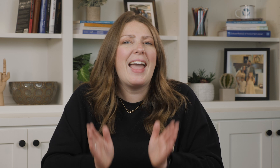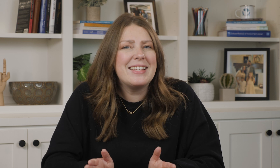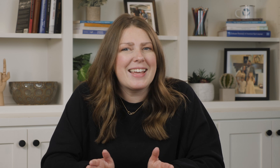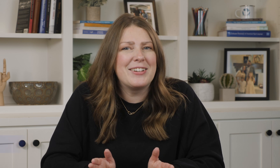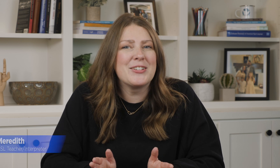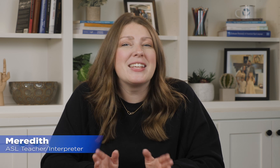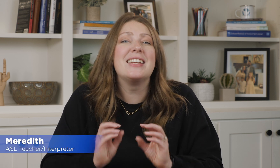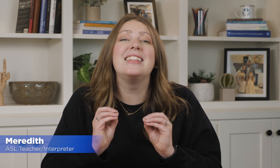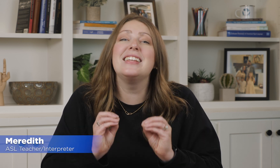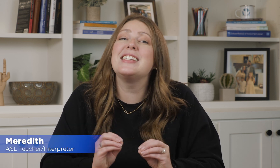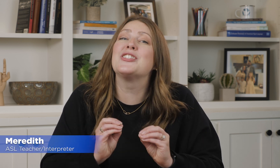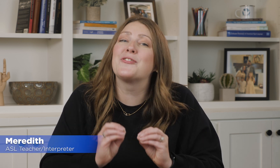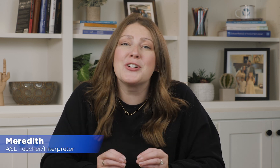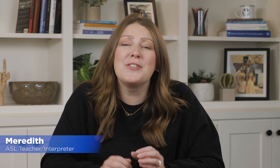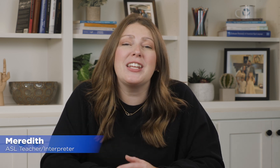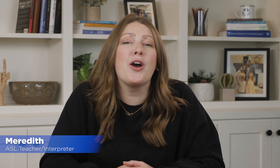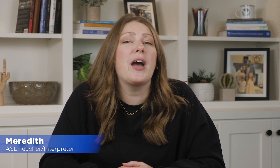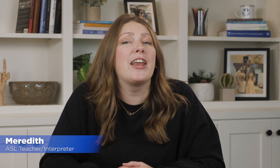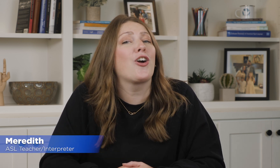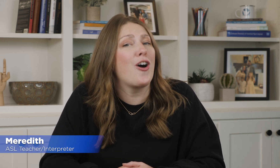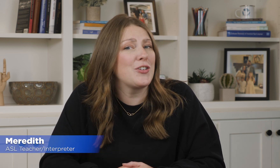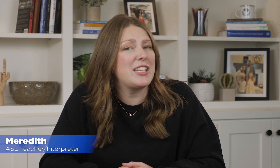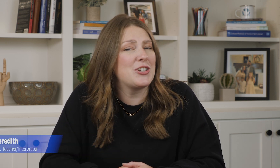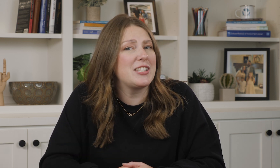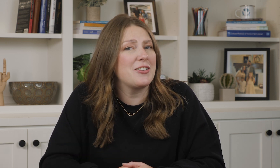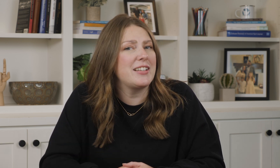Hey, signers! This is the first video in our conversation series.